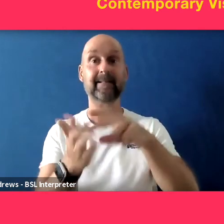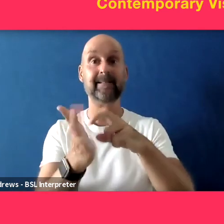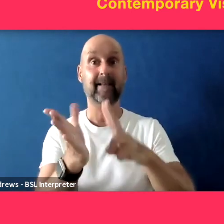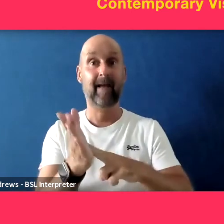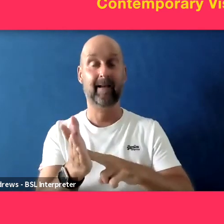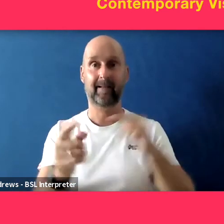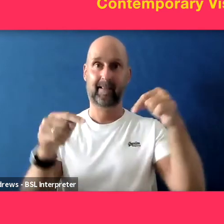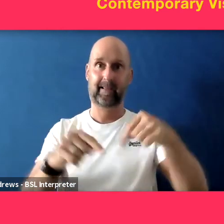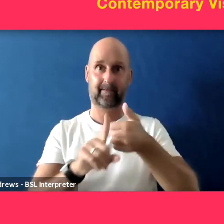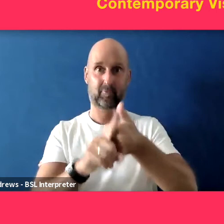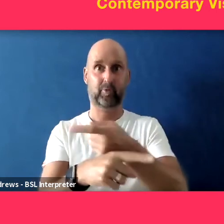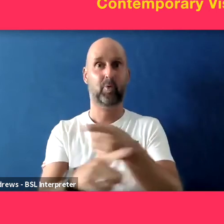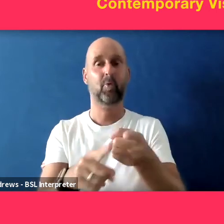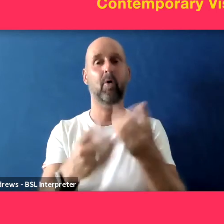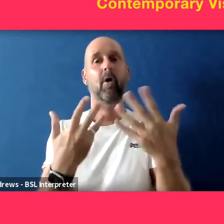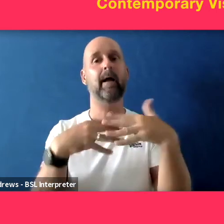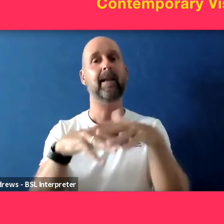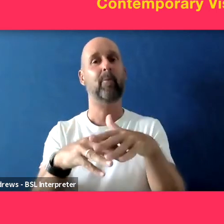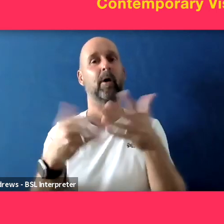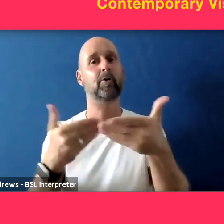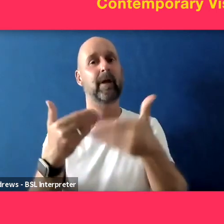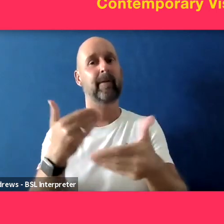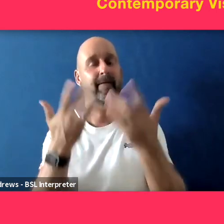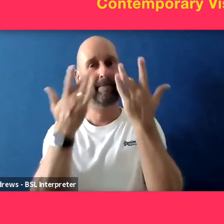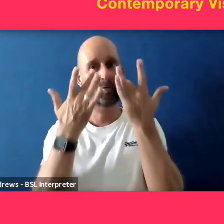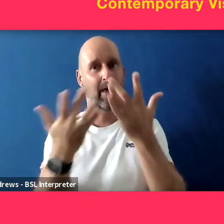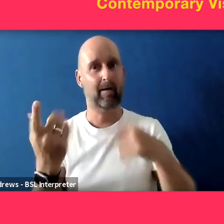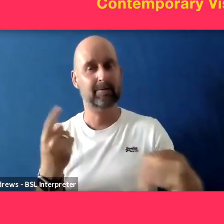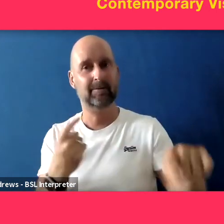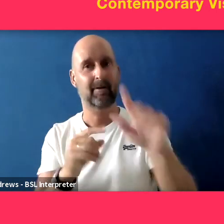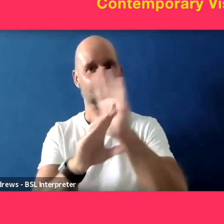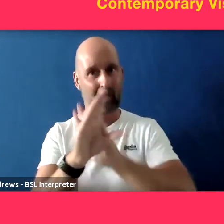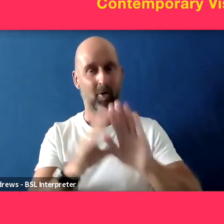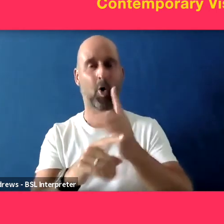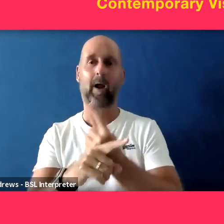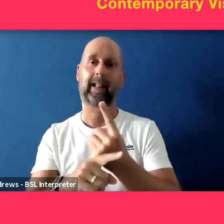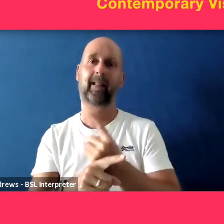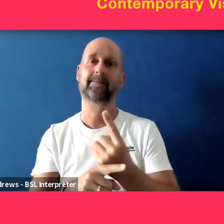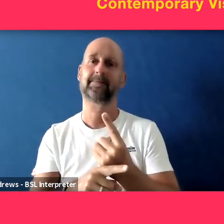is there for the network of contemporary visual arts across England. It's there with our devolved